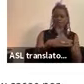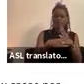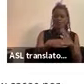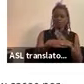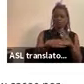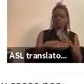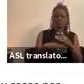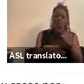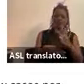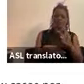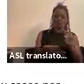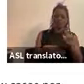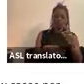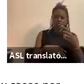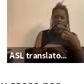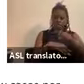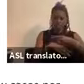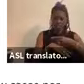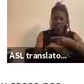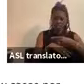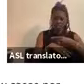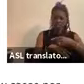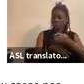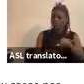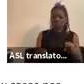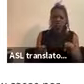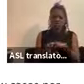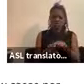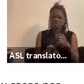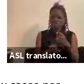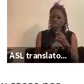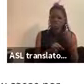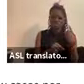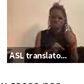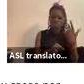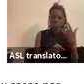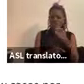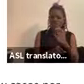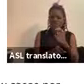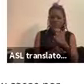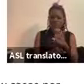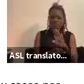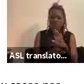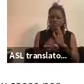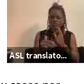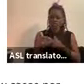That's the same as what we were seeing last January, February and end of January.